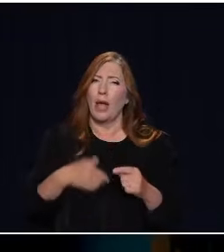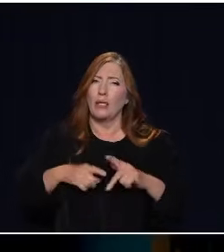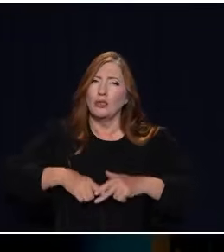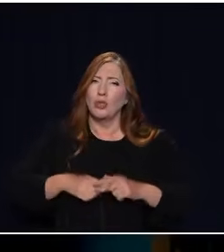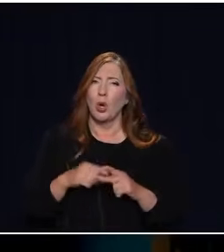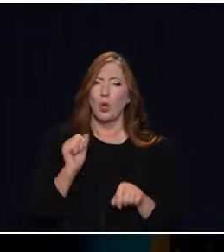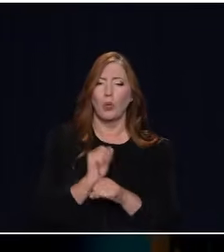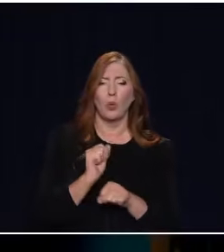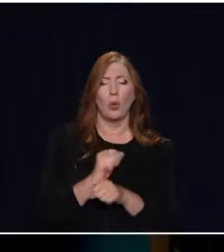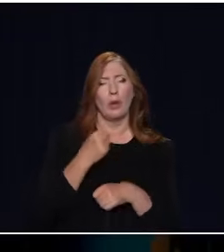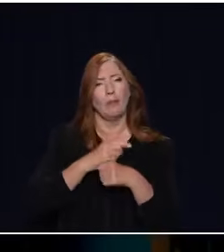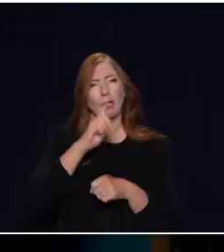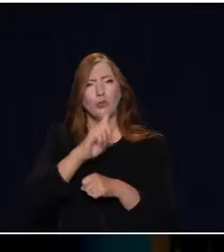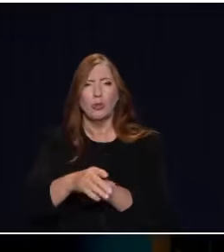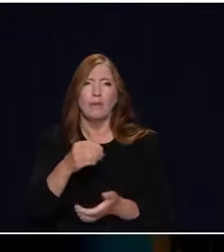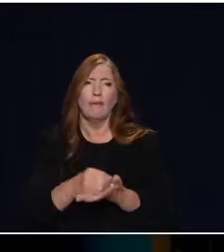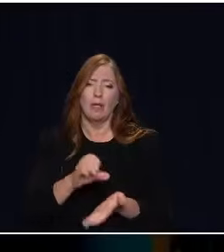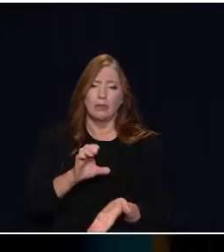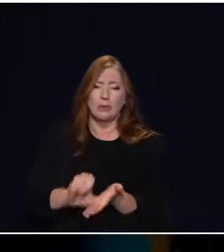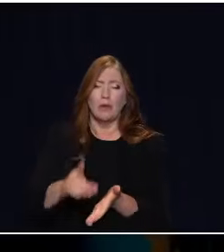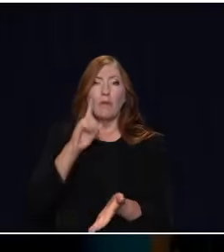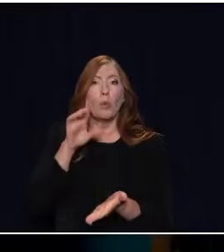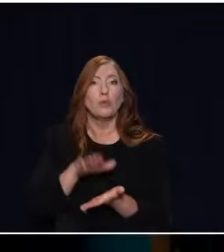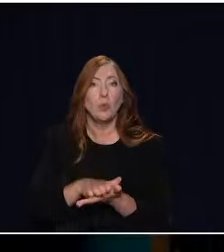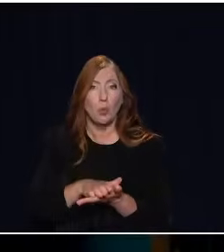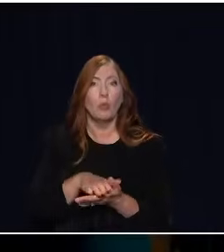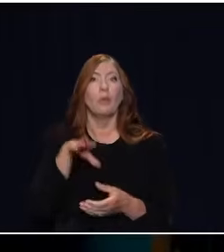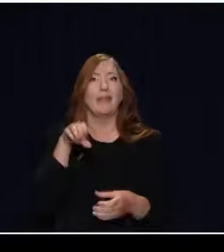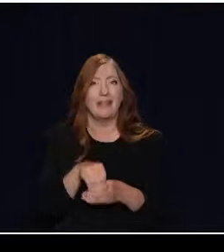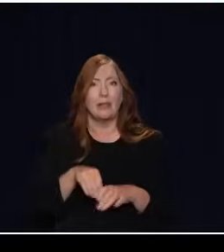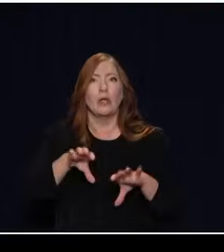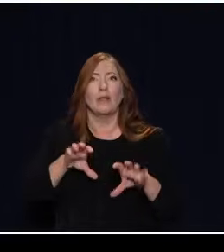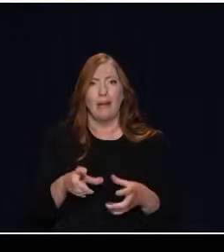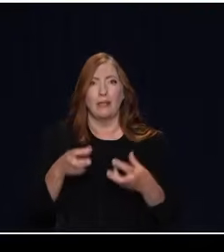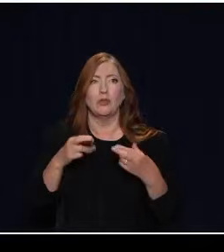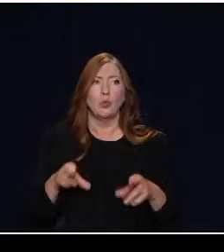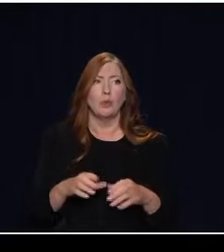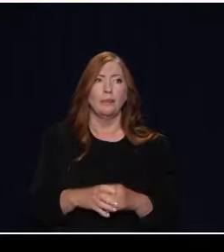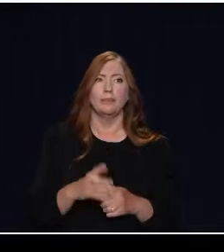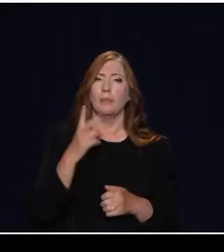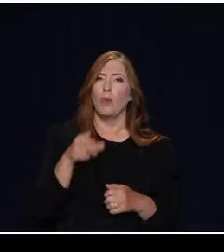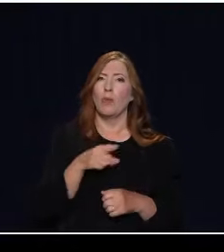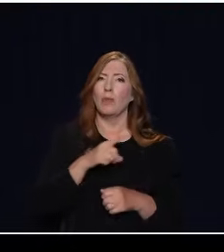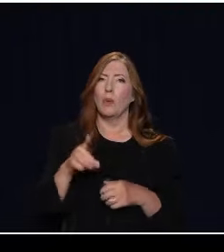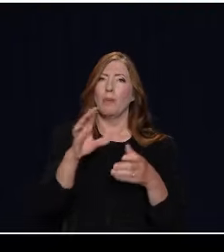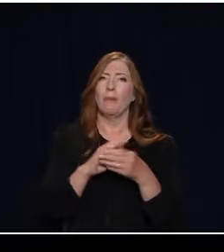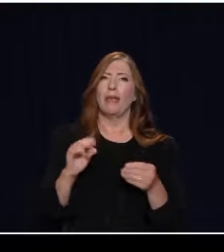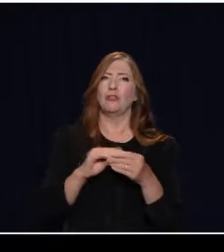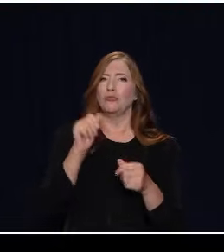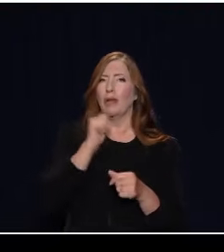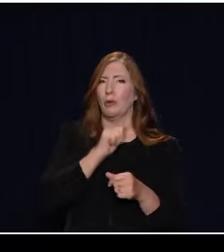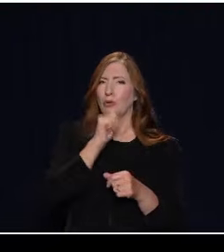THAT HAVE NOT BEEN OCCURRING FROM DAY ONE WILL HAPPEN WHEN I AM IN OFFICE.